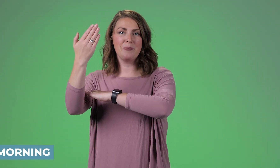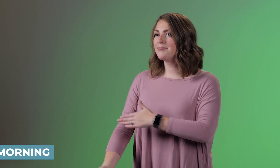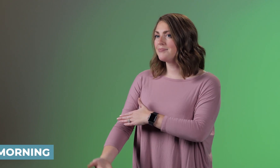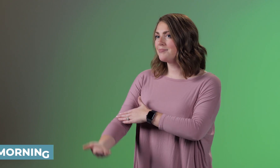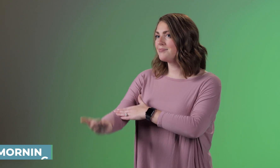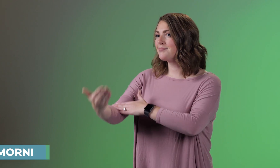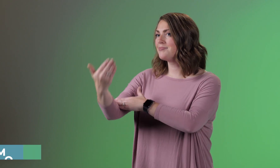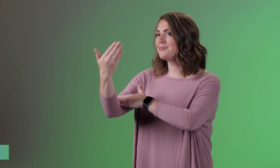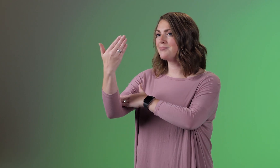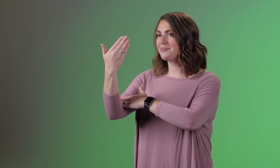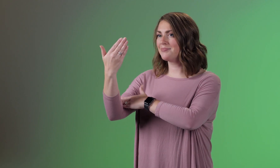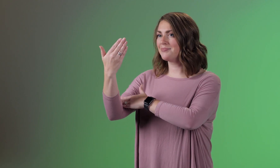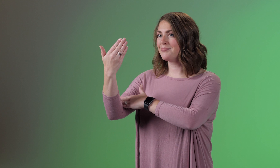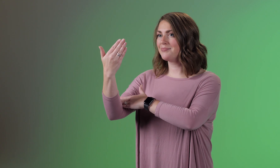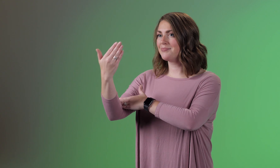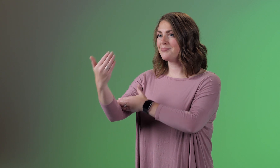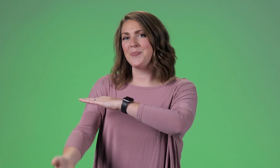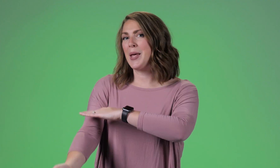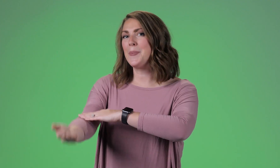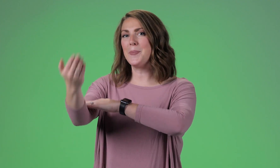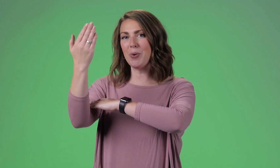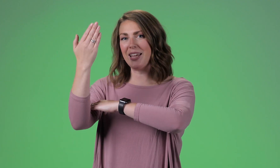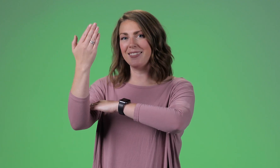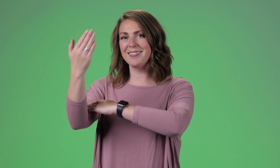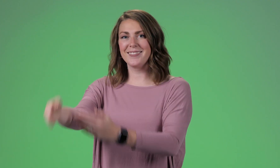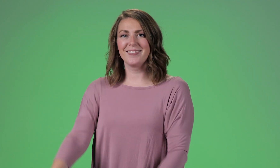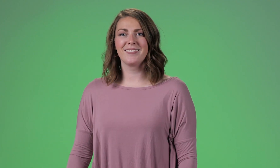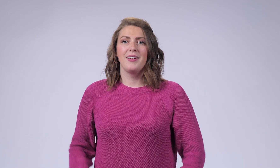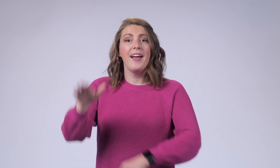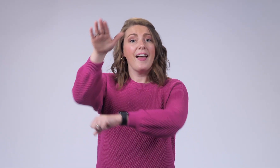Because the sun is coming up in the morning. Morning.